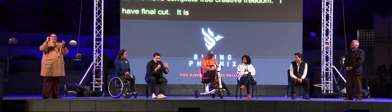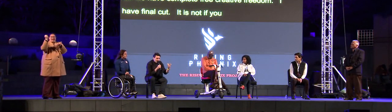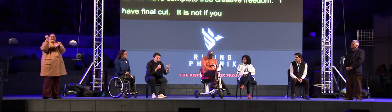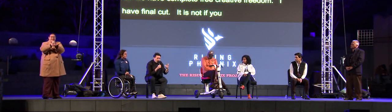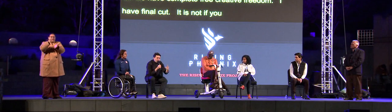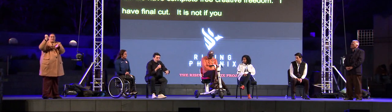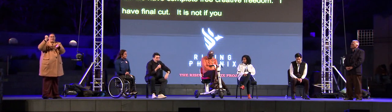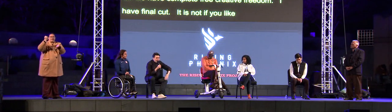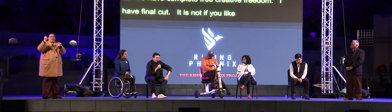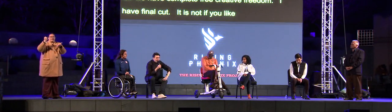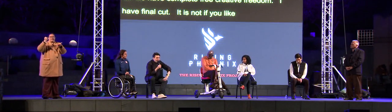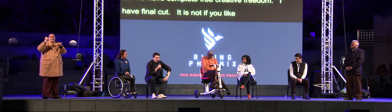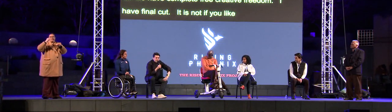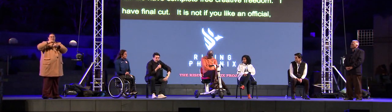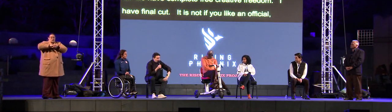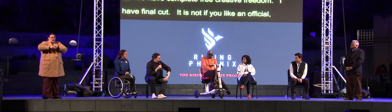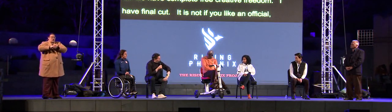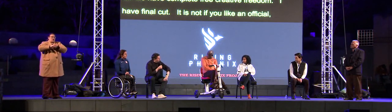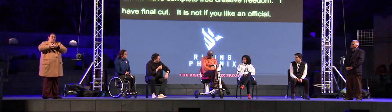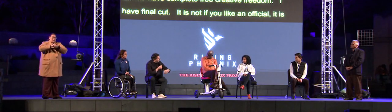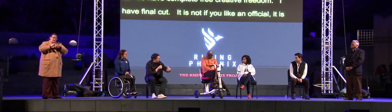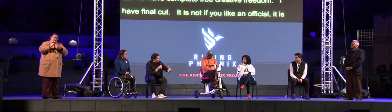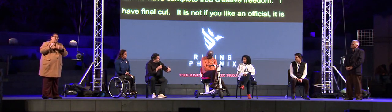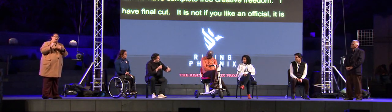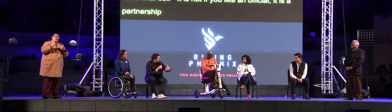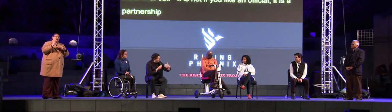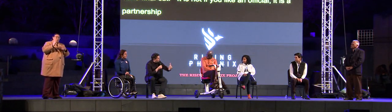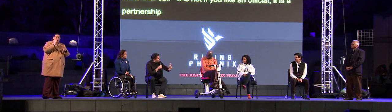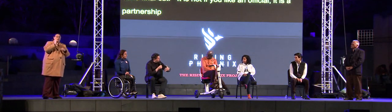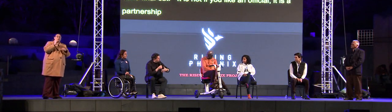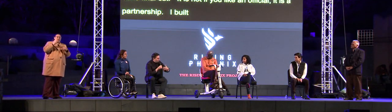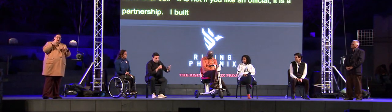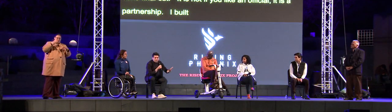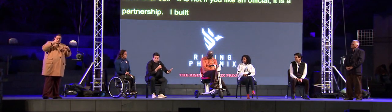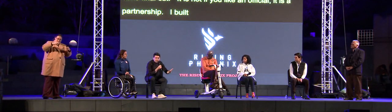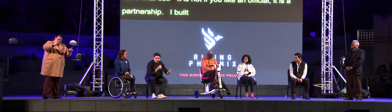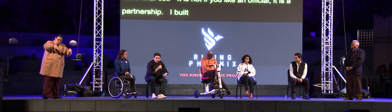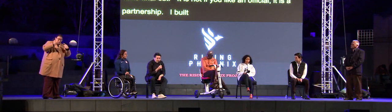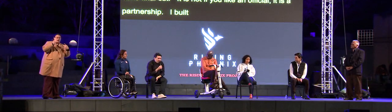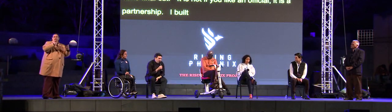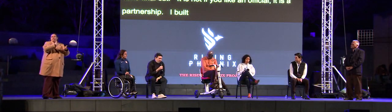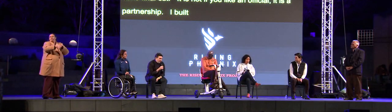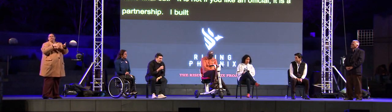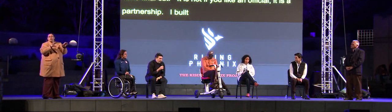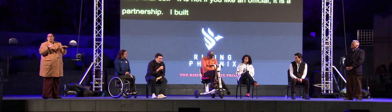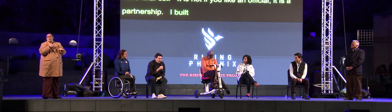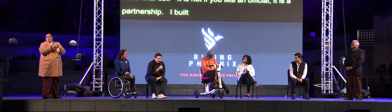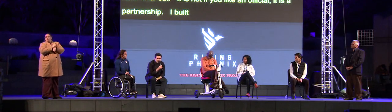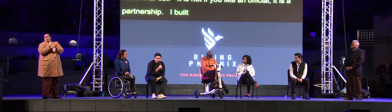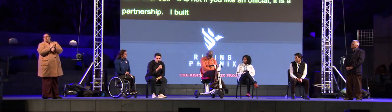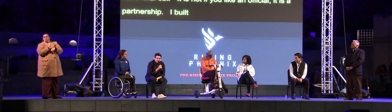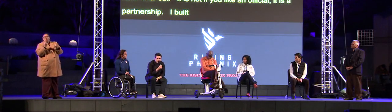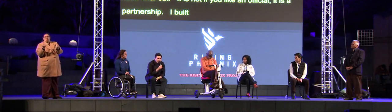It's a partnership. I deliberately built it so that we were free to be able to do what we wanted to do in a way that we wanted to do it.